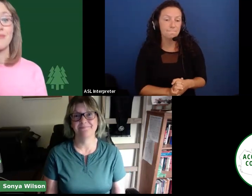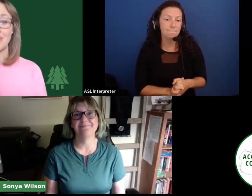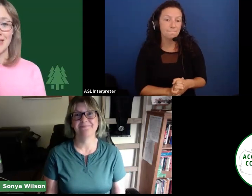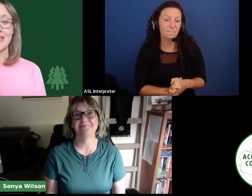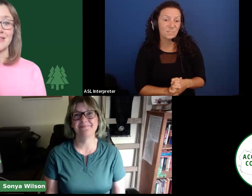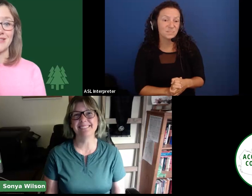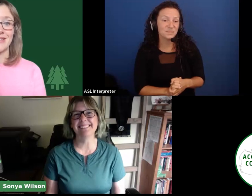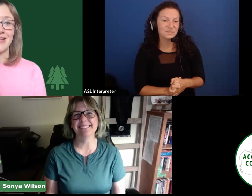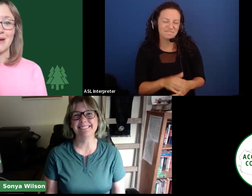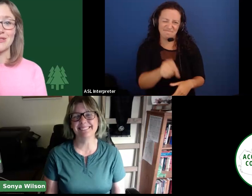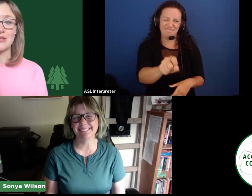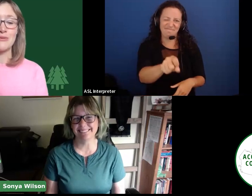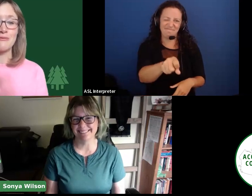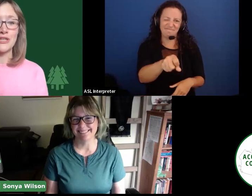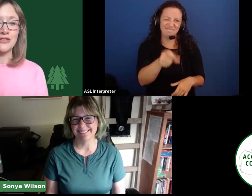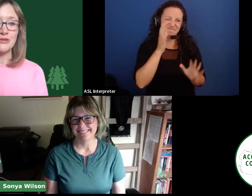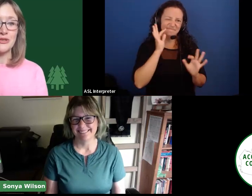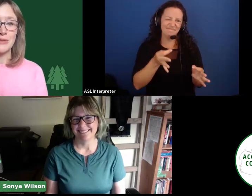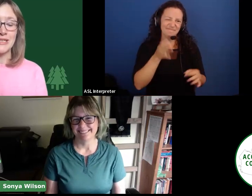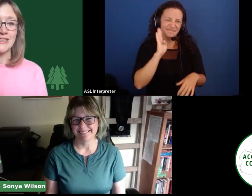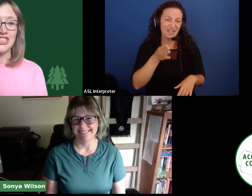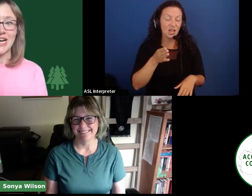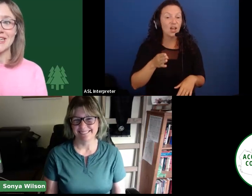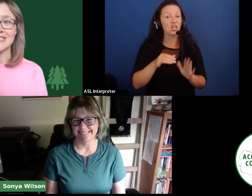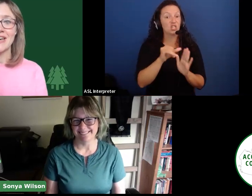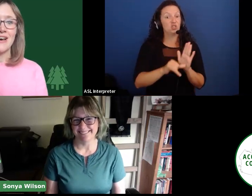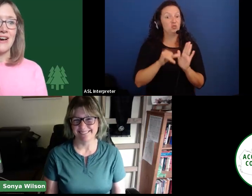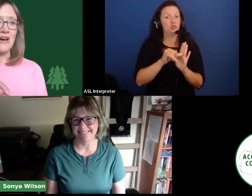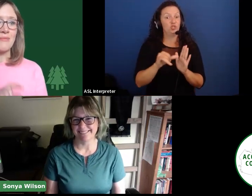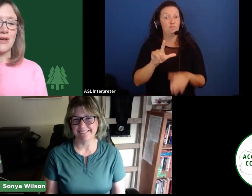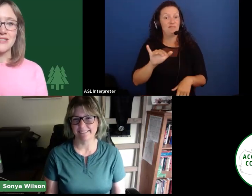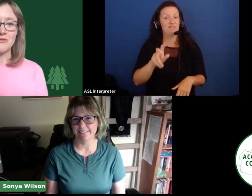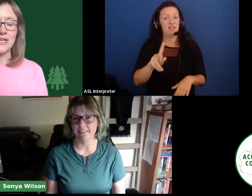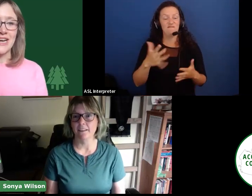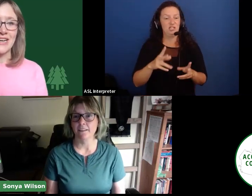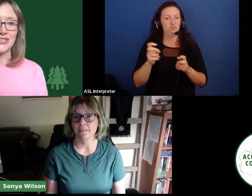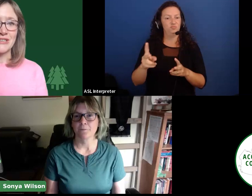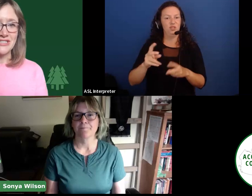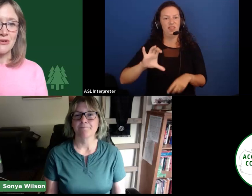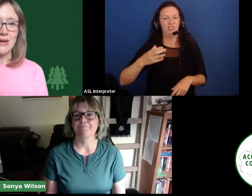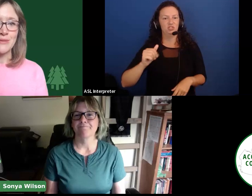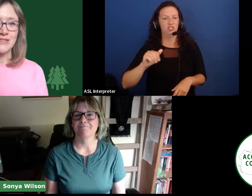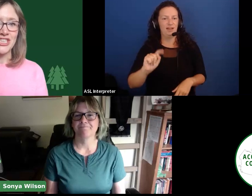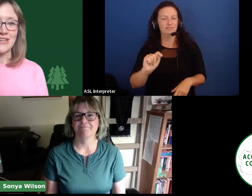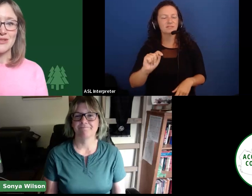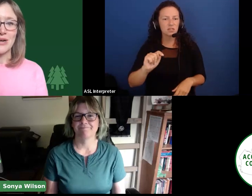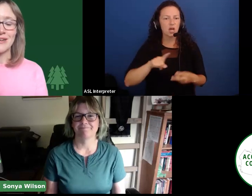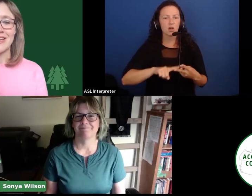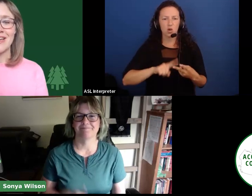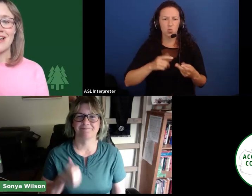Yes, absolutely. We've put your YouTube link in the chat. I'll see if we can add your Instagram in the chat as well.